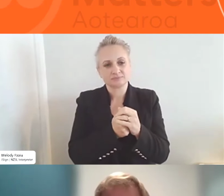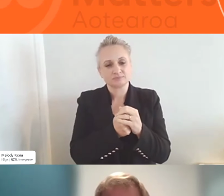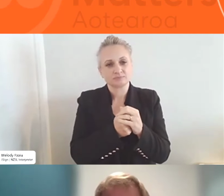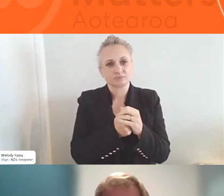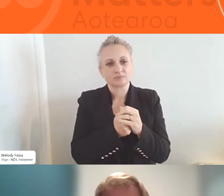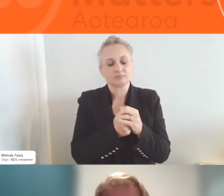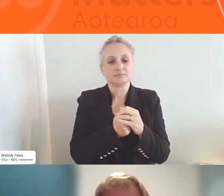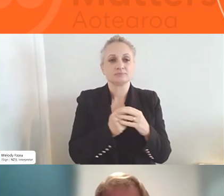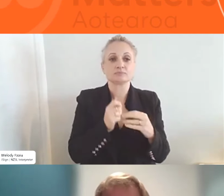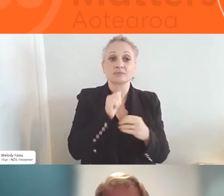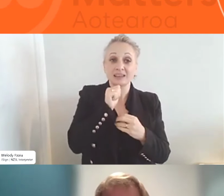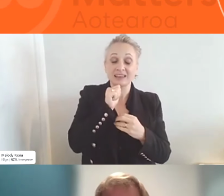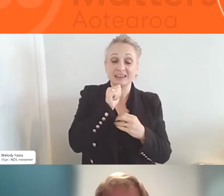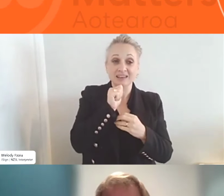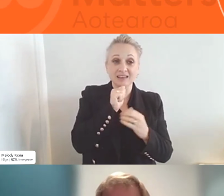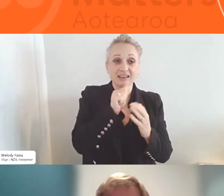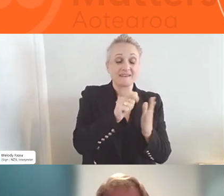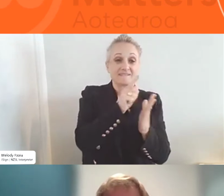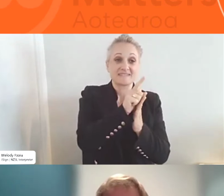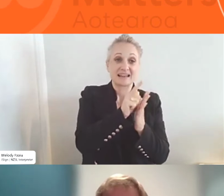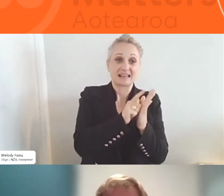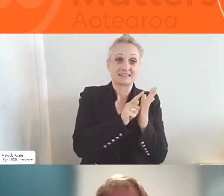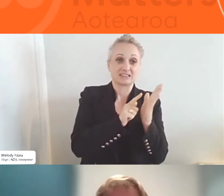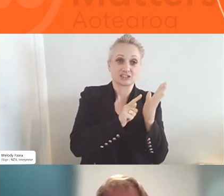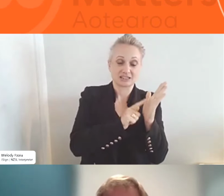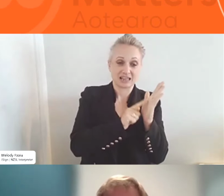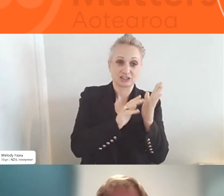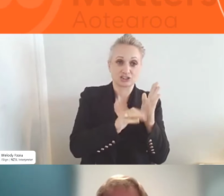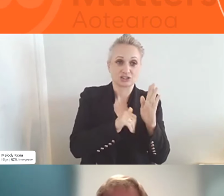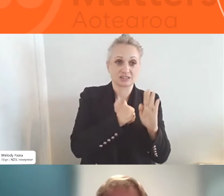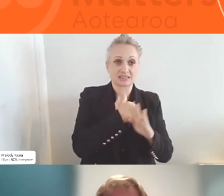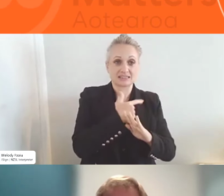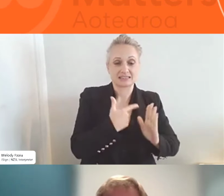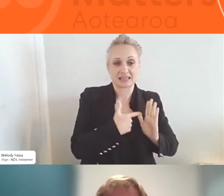is legislation, essentially it will, especially terrace developments,